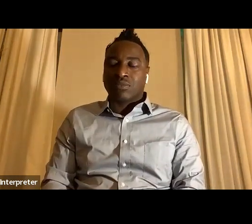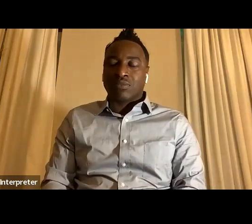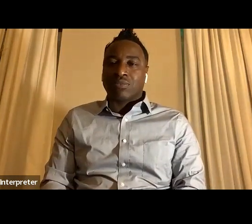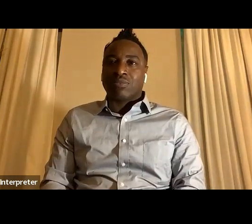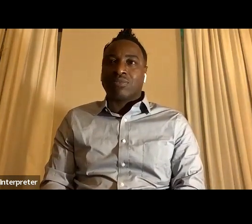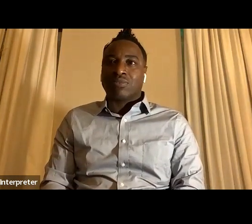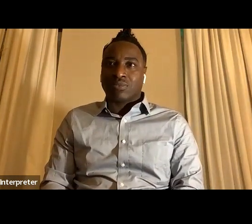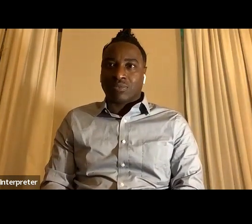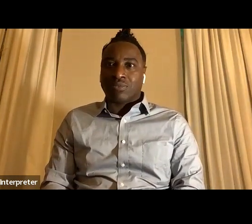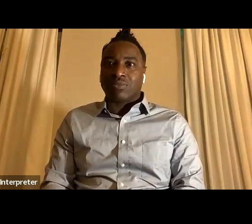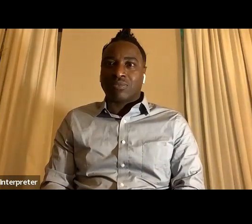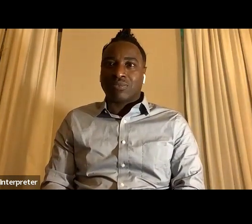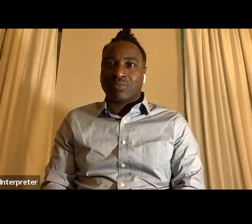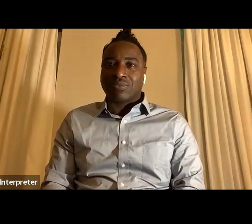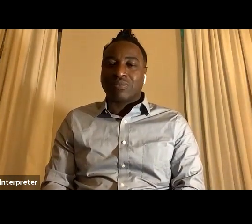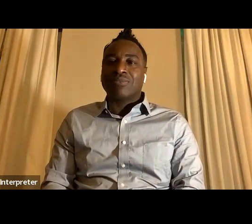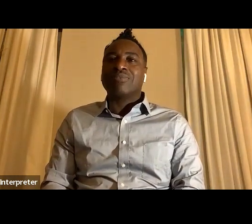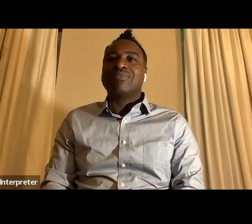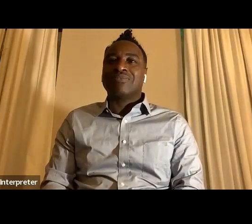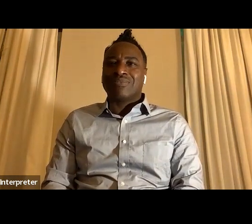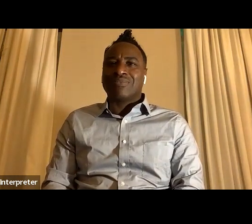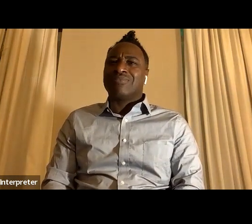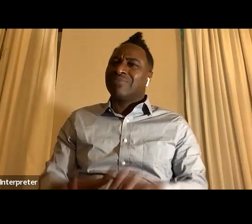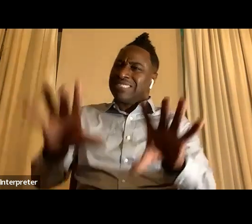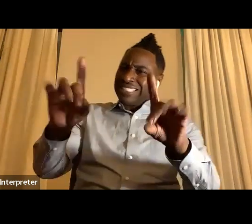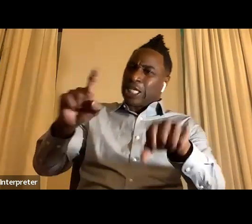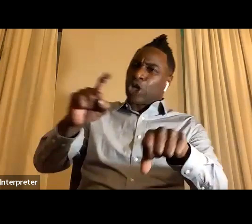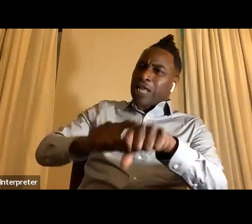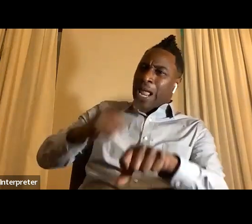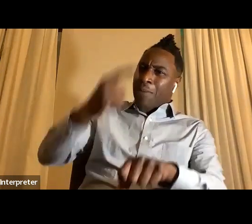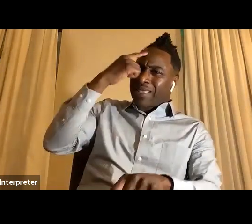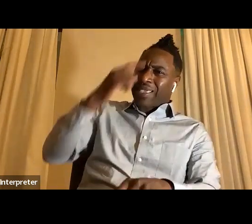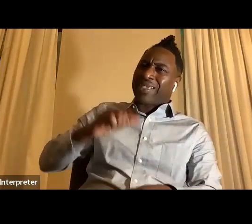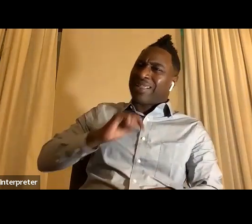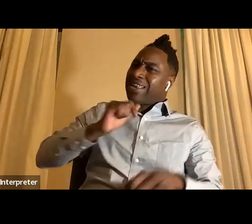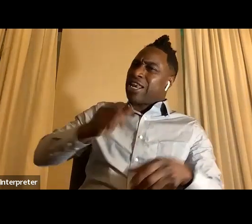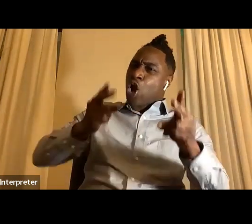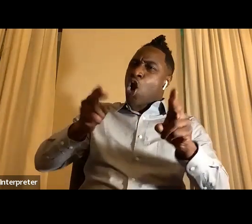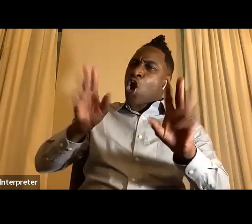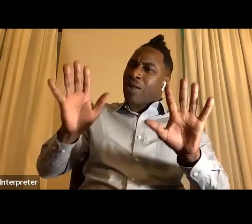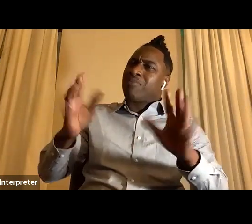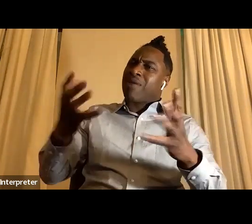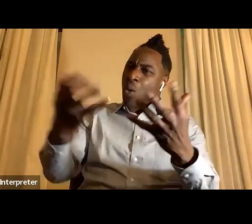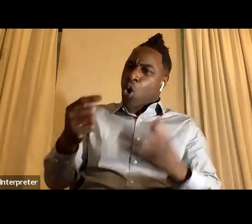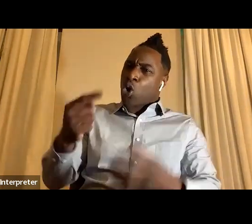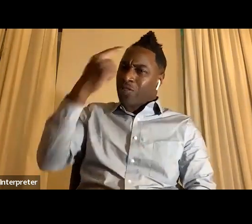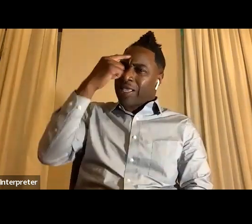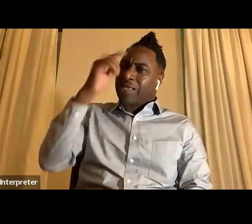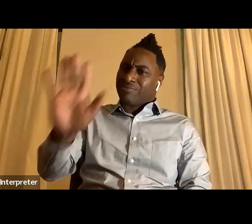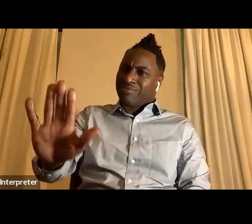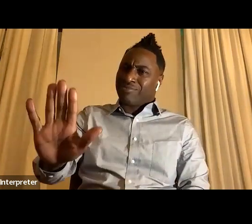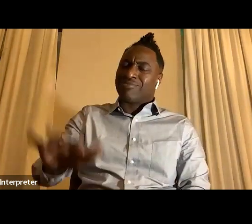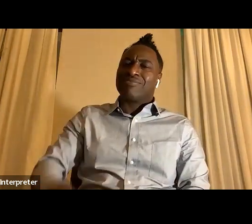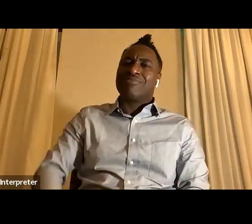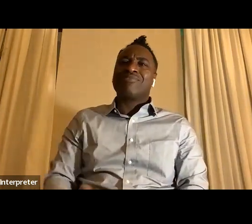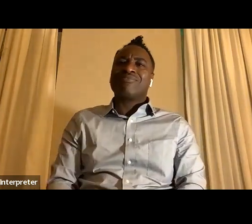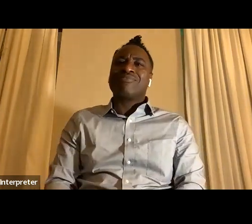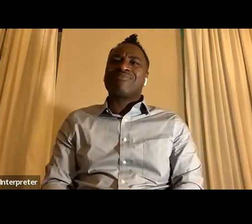I'll take your time to think if you need me. I want you to think those. The little as I always think about that.